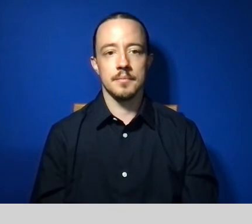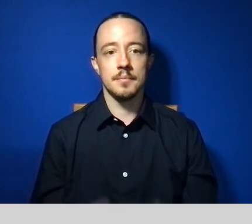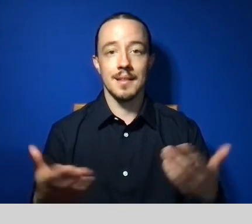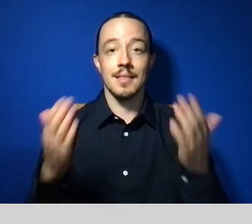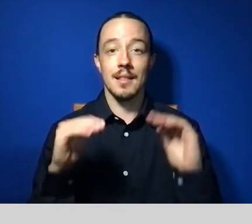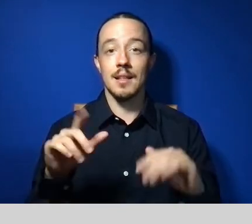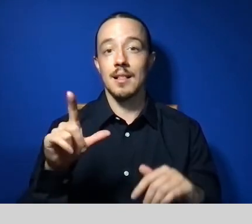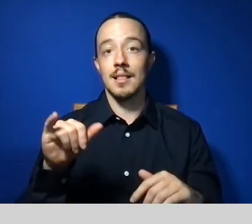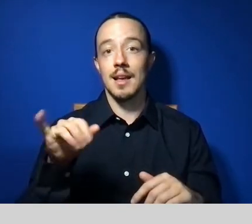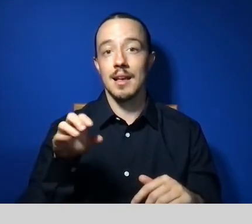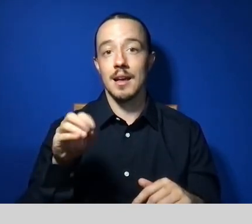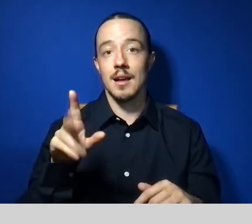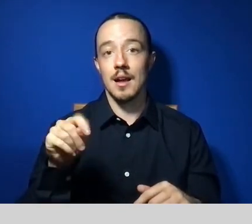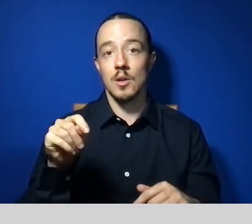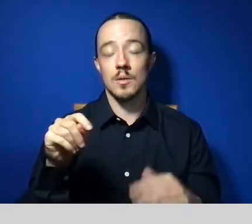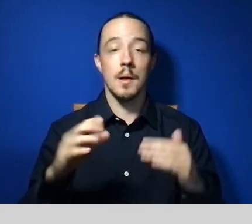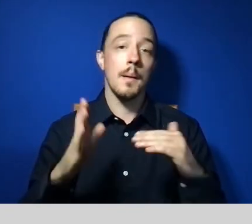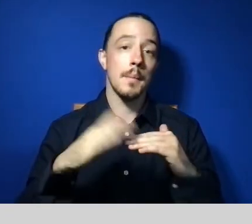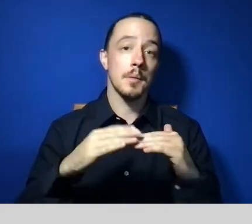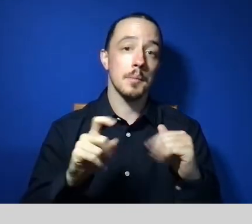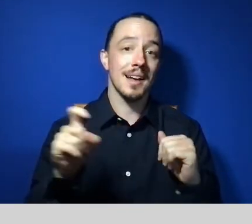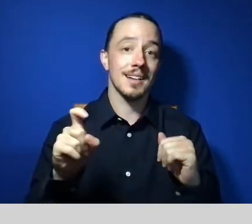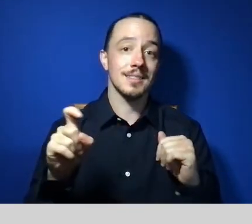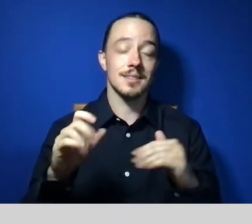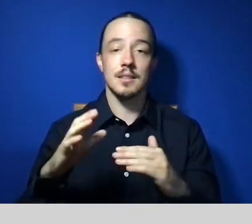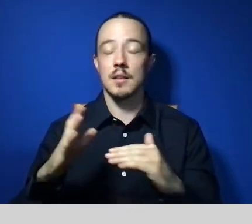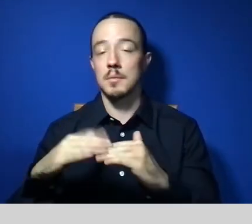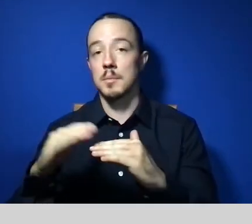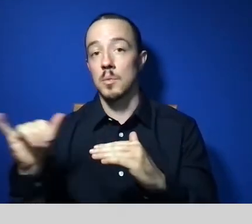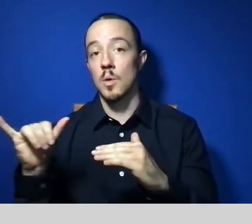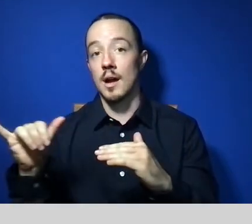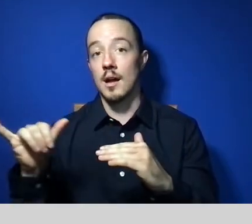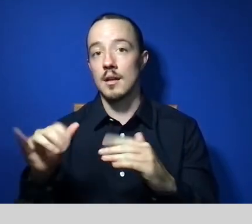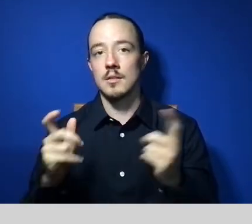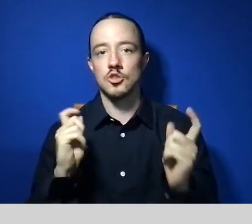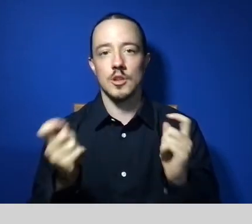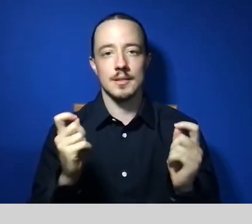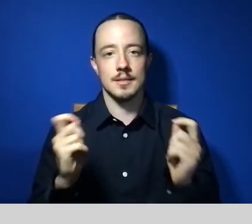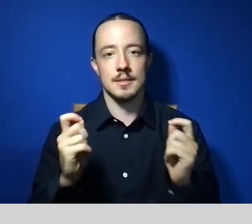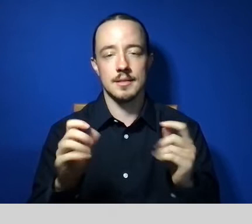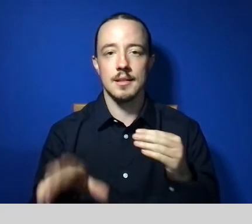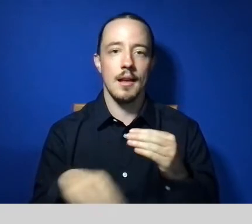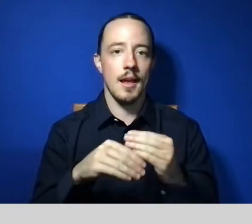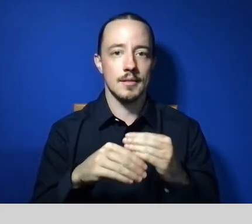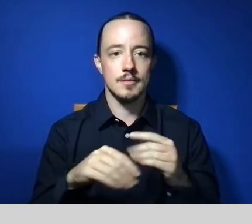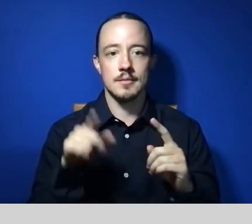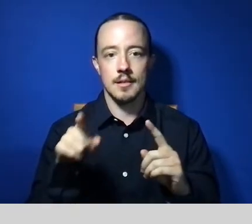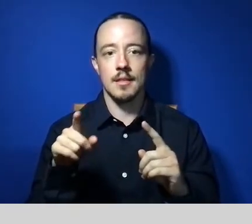And this is where the minimum for the X axis is. And the Y, and you can adjust it as you wish.